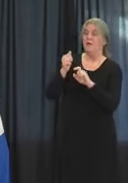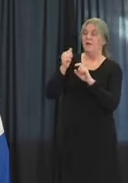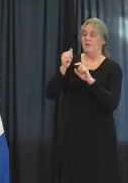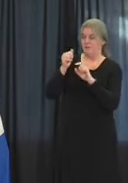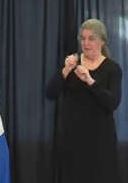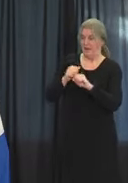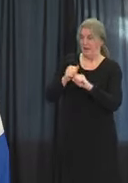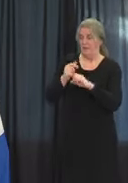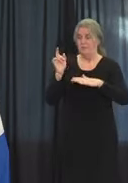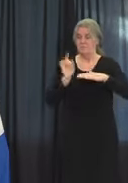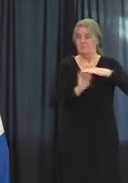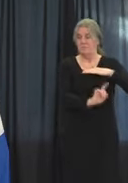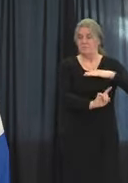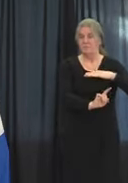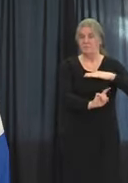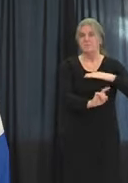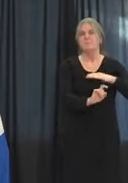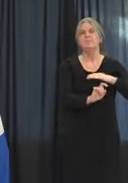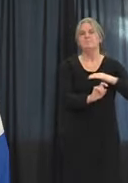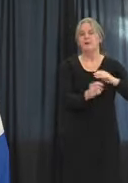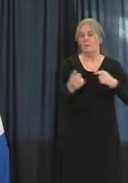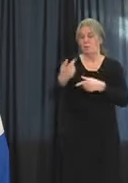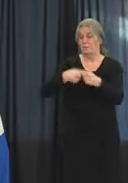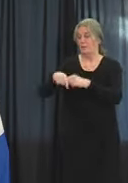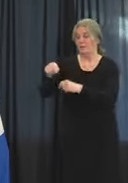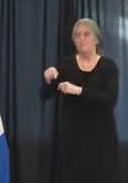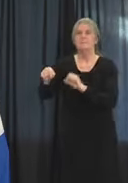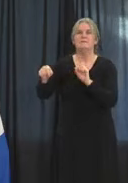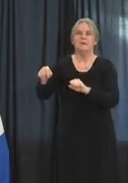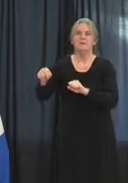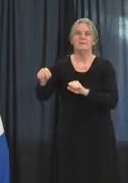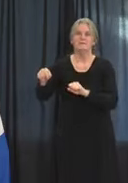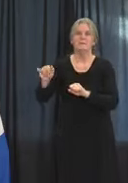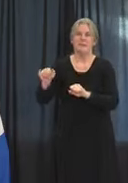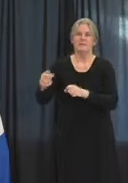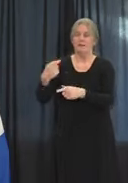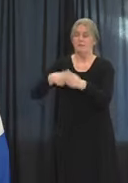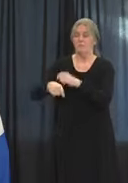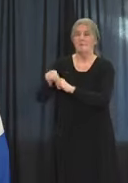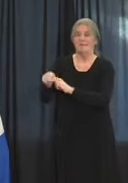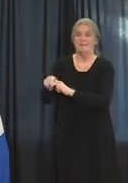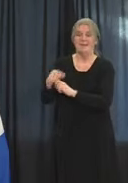replaced and stay in self-isolation that is still the preferred approach. Where there is no practical